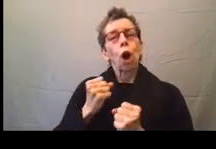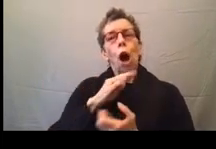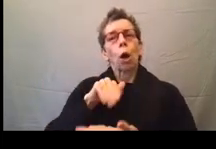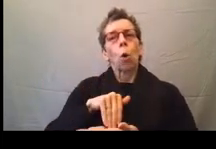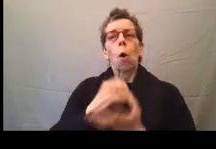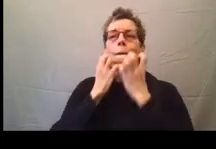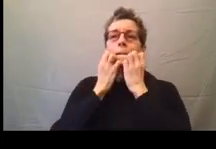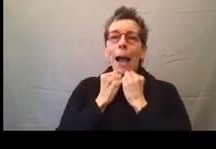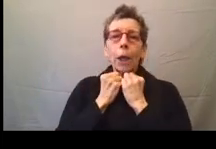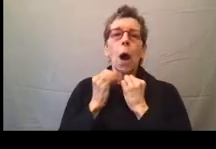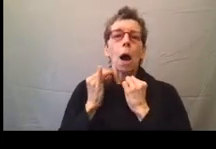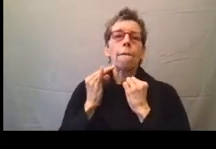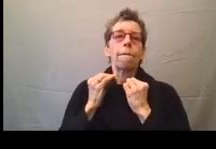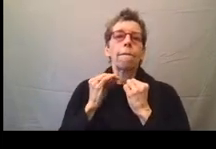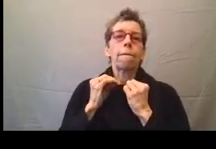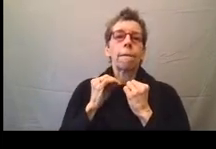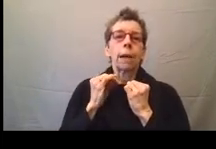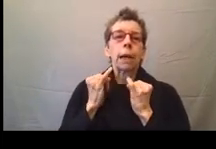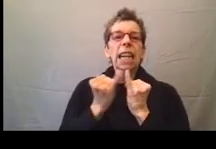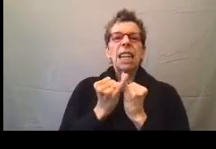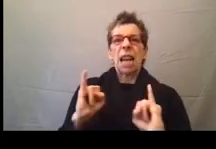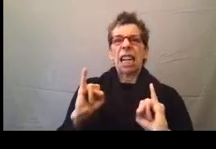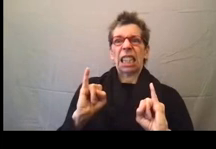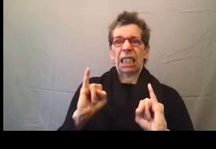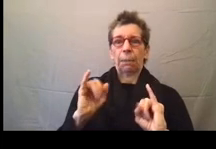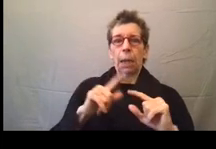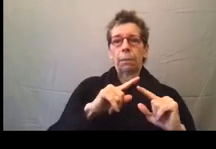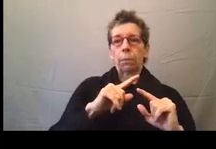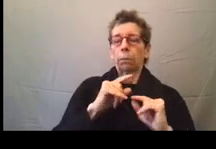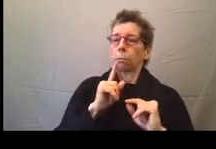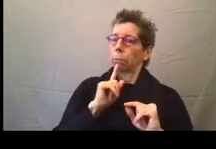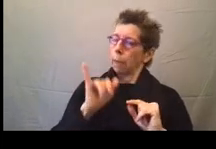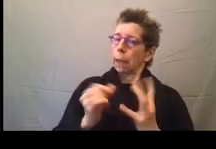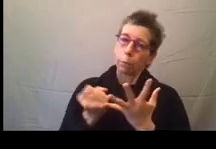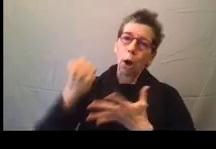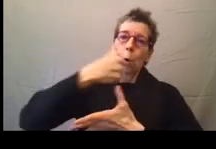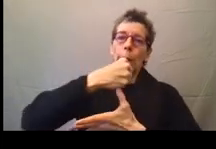community have recognized for such a long time that independence is a myth. We are all